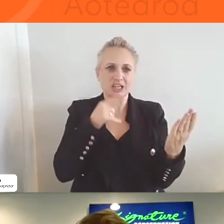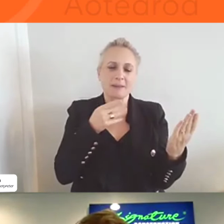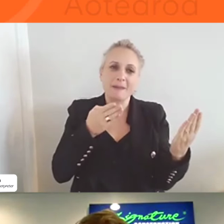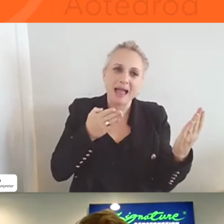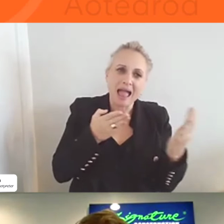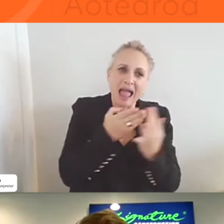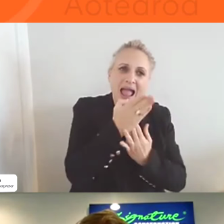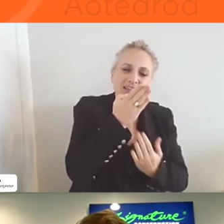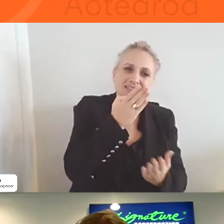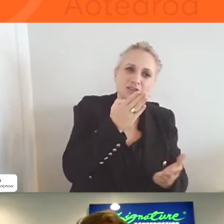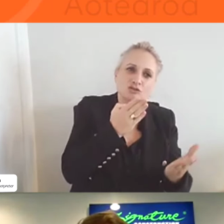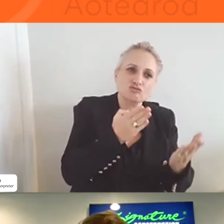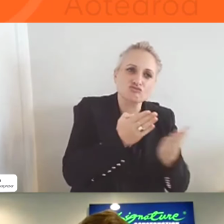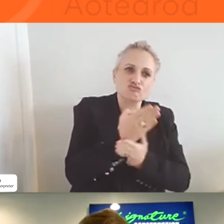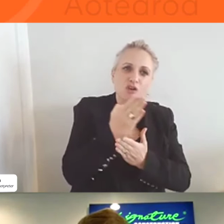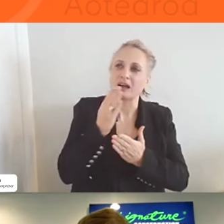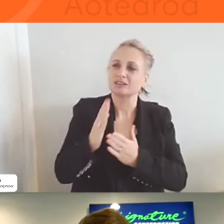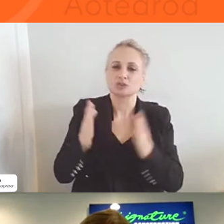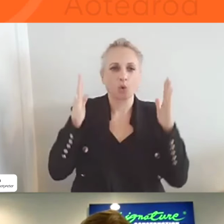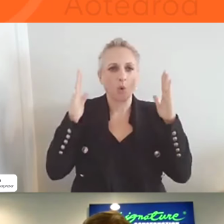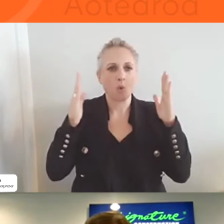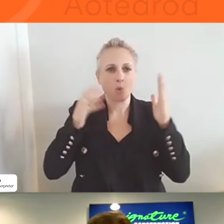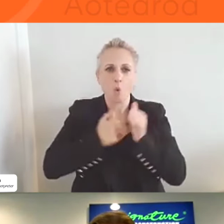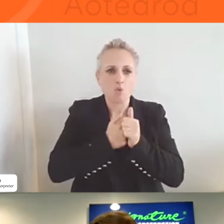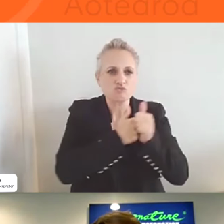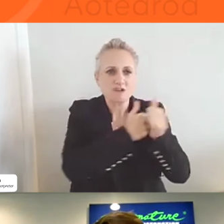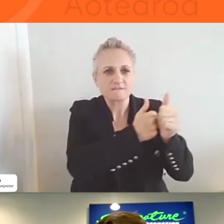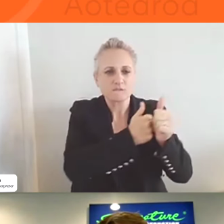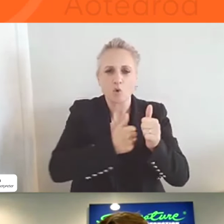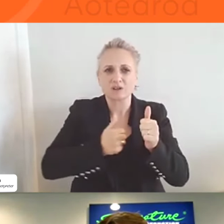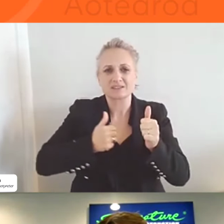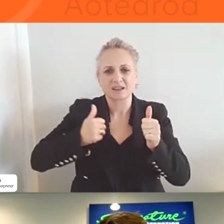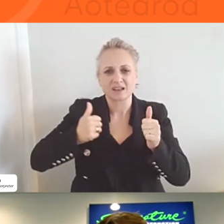of the walls, you have got even the grab rail the right side of